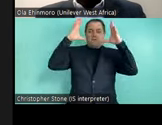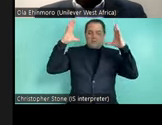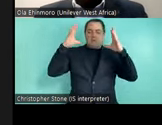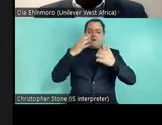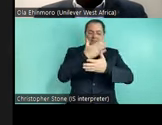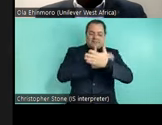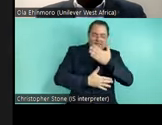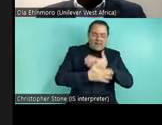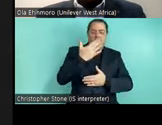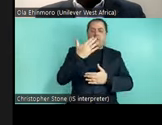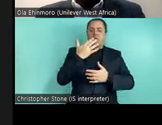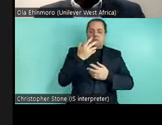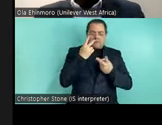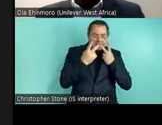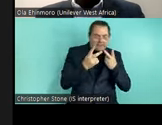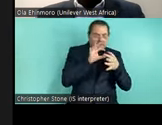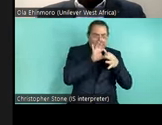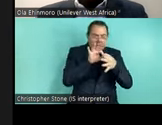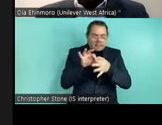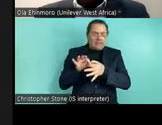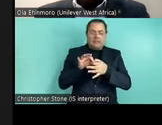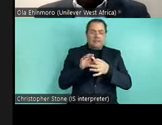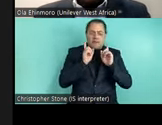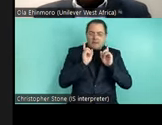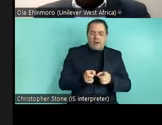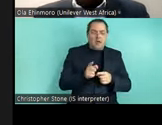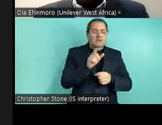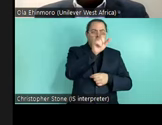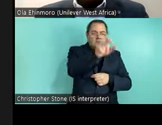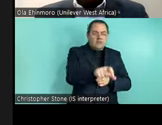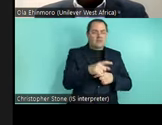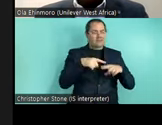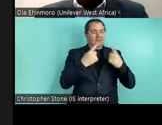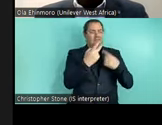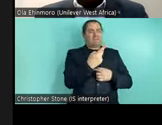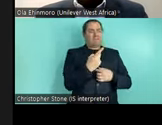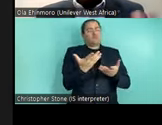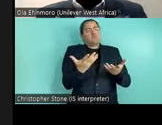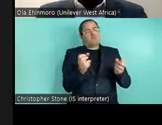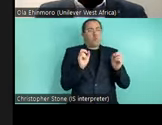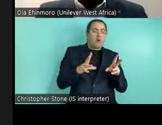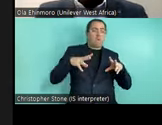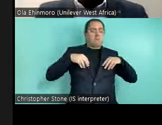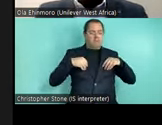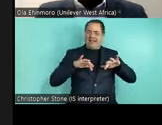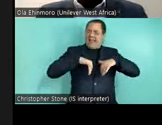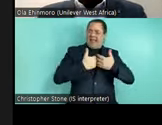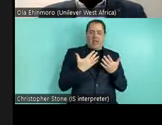relationship that we need to build 15:07:52 with people who are different from us. 15:07:55 In order to be able to accommodate